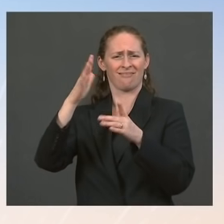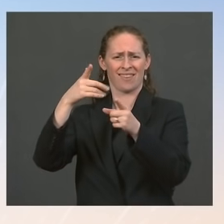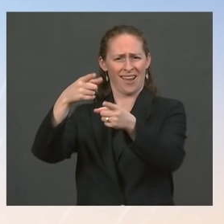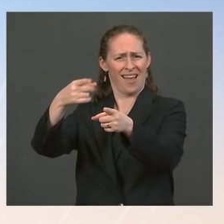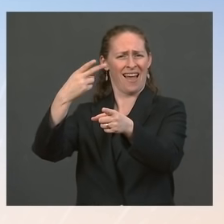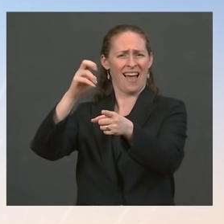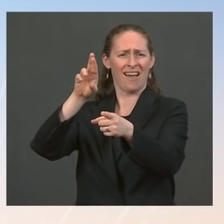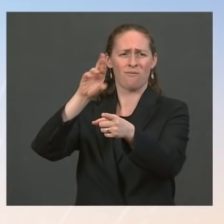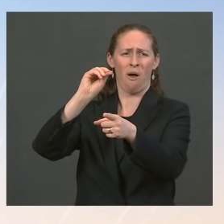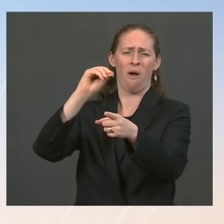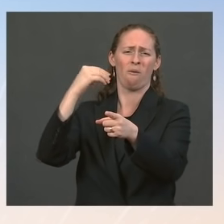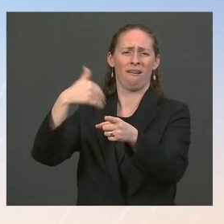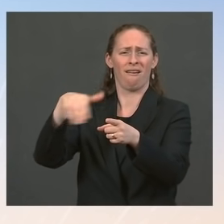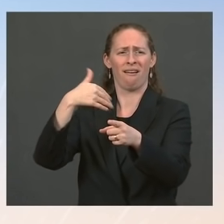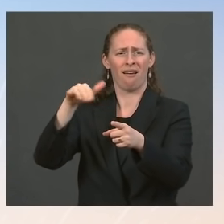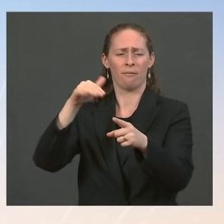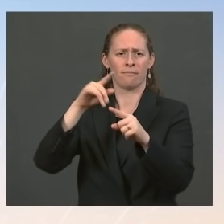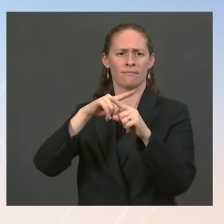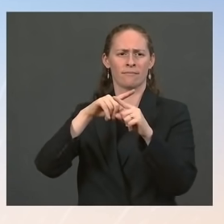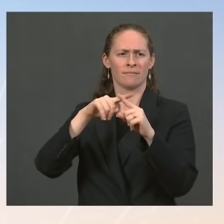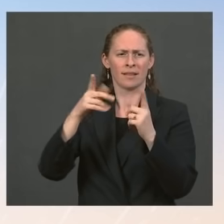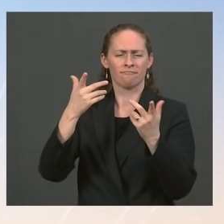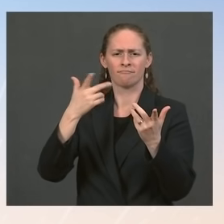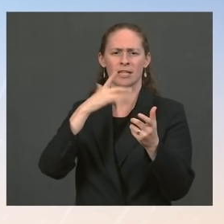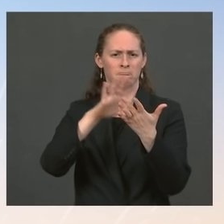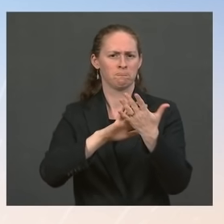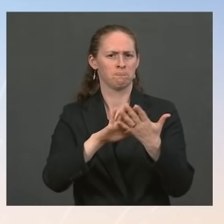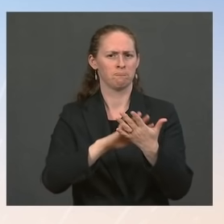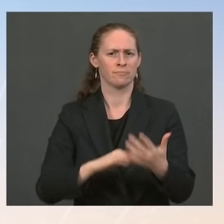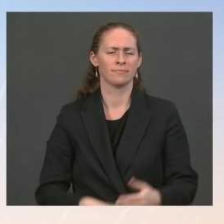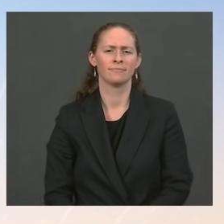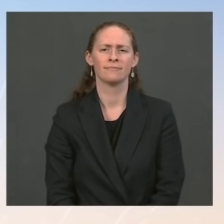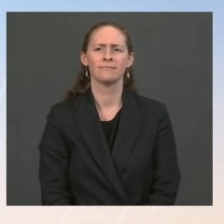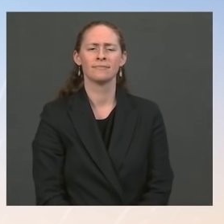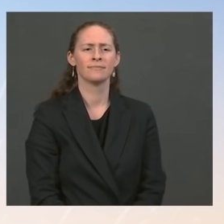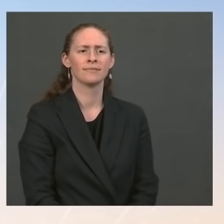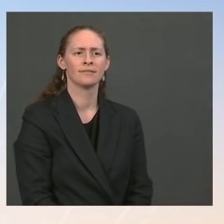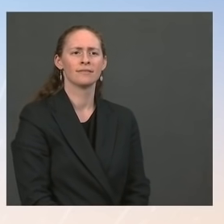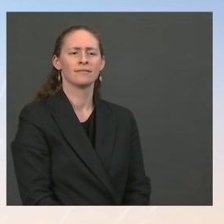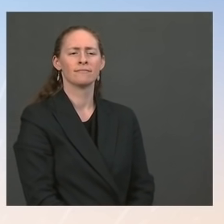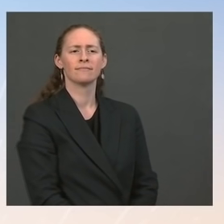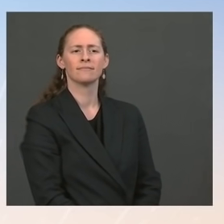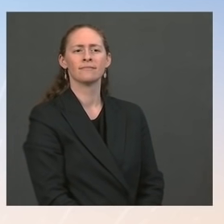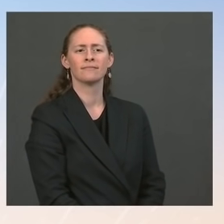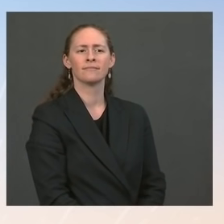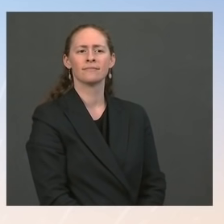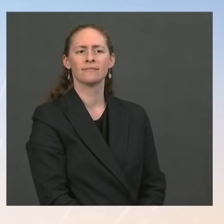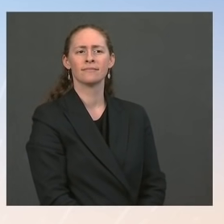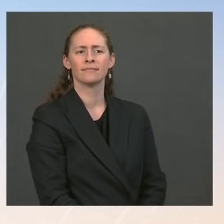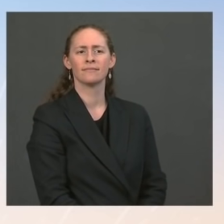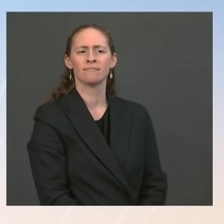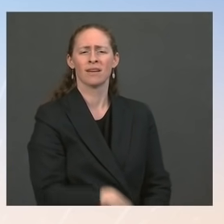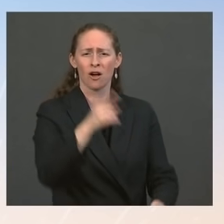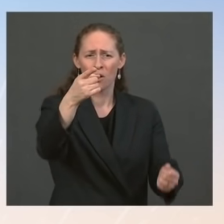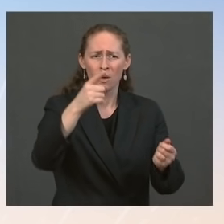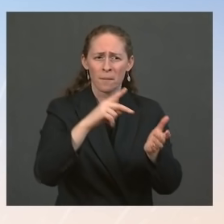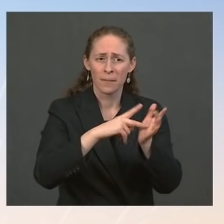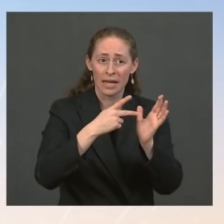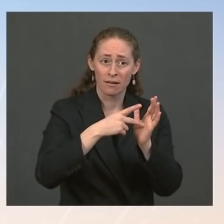So, how is this different, especially since you just said the President welcomes the candor and the advice of his military advisors?